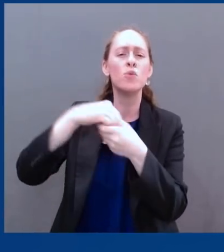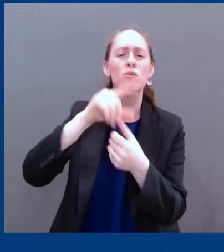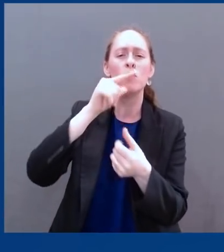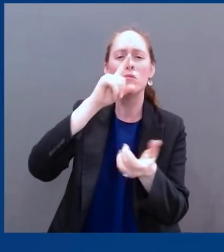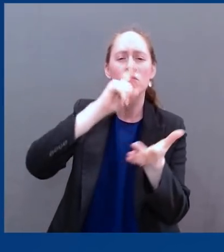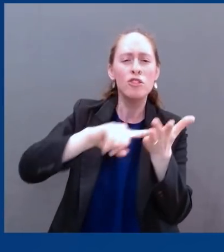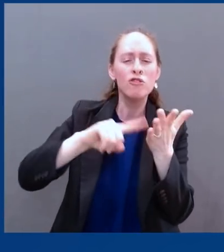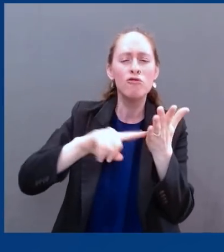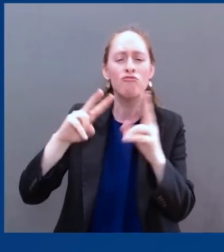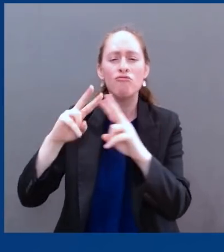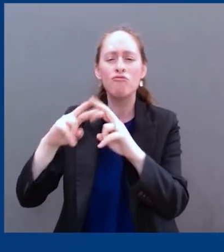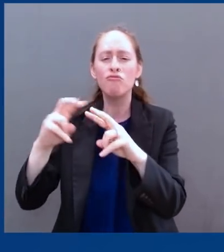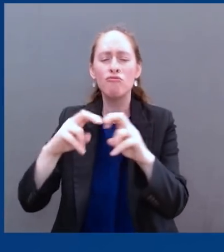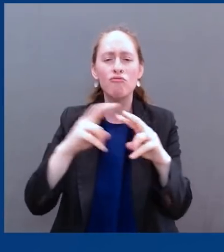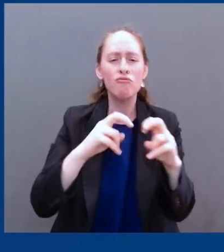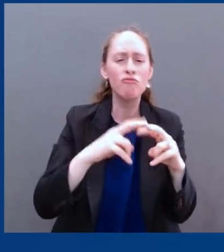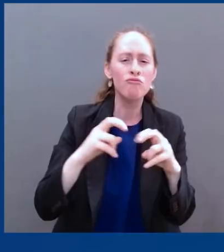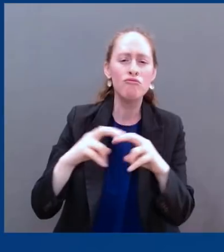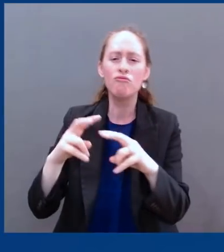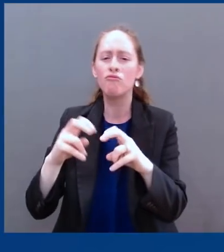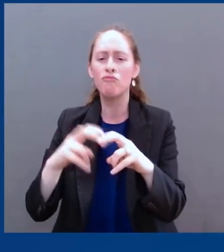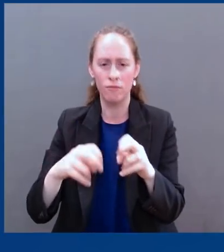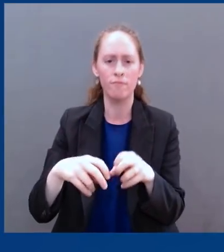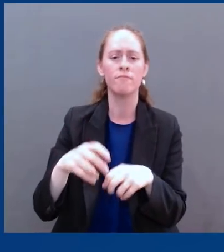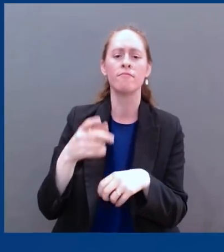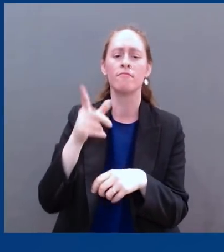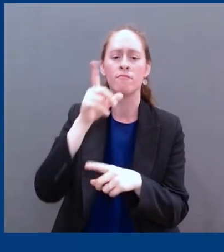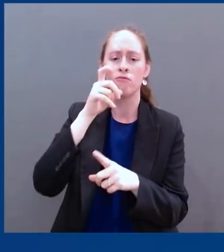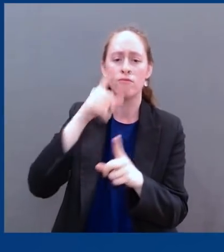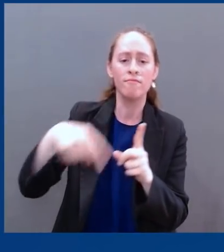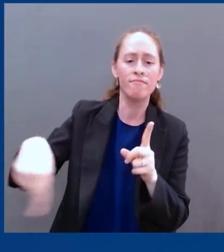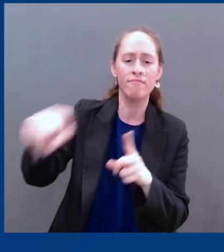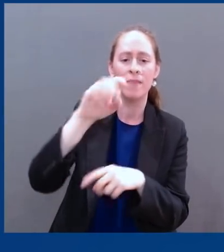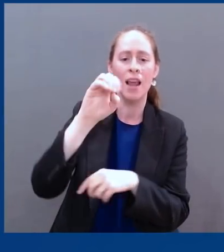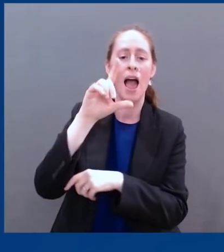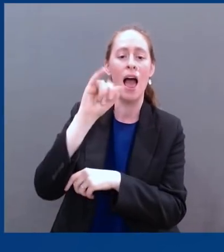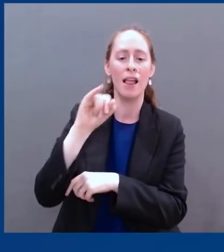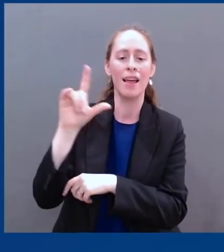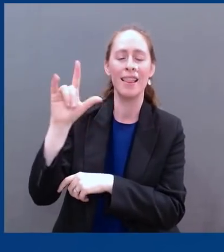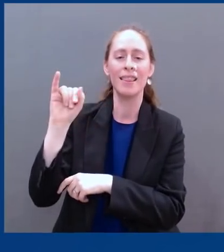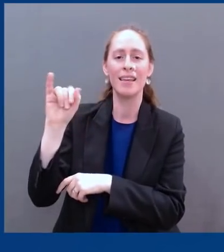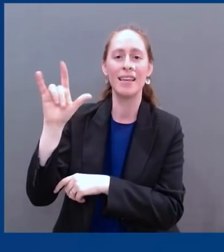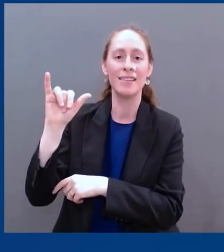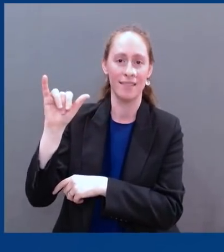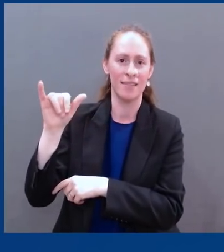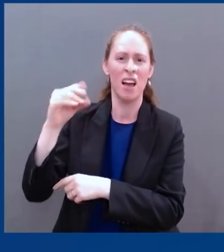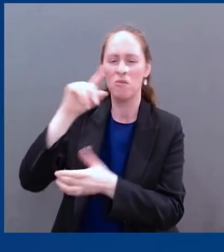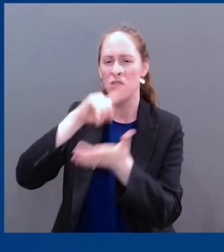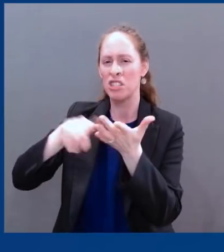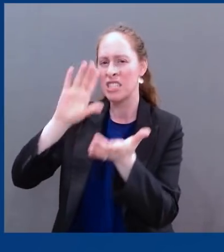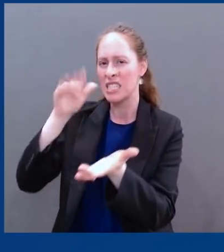The reason I bring this to your attention is this is the kind of interaction and work that have been done in collaboration